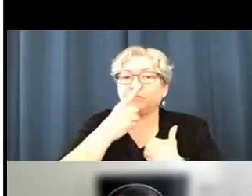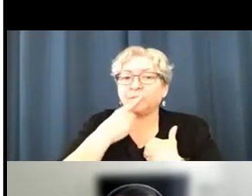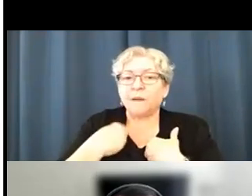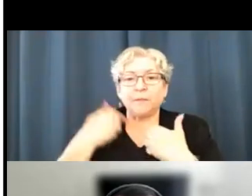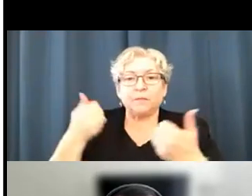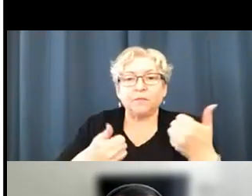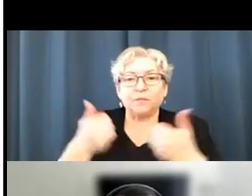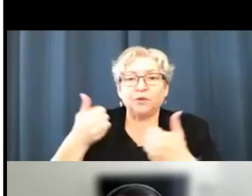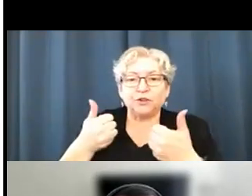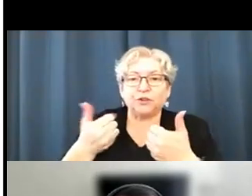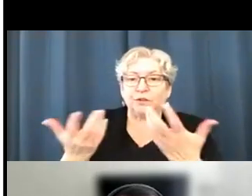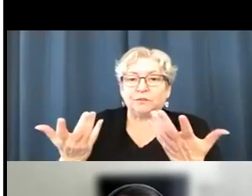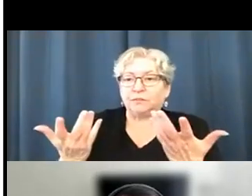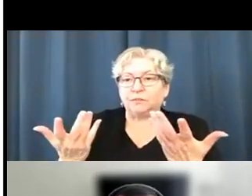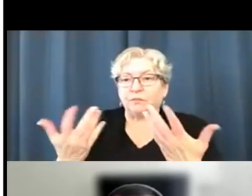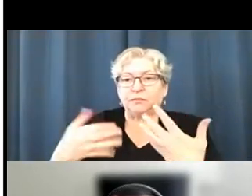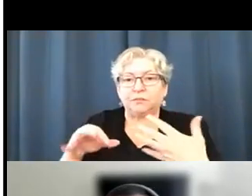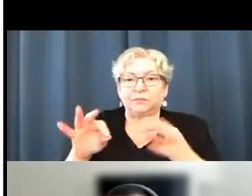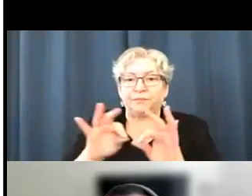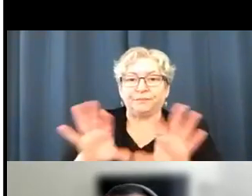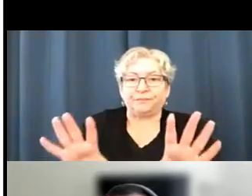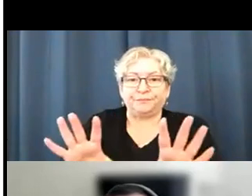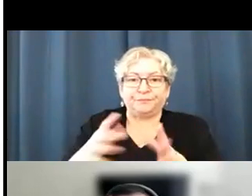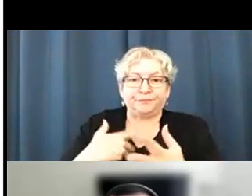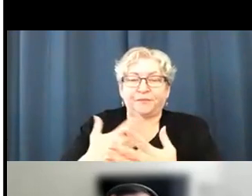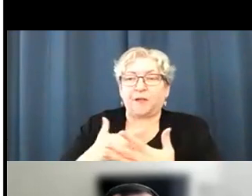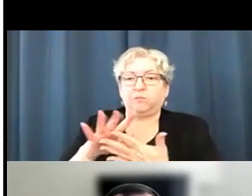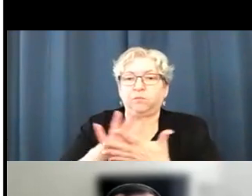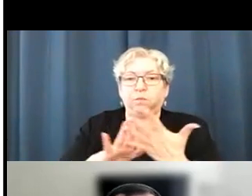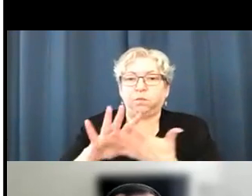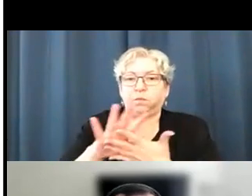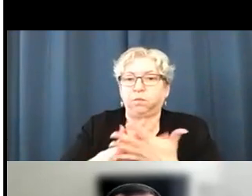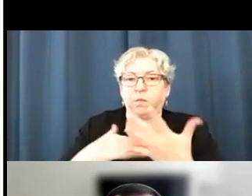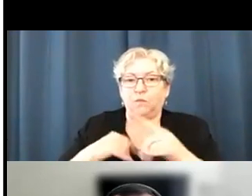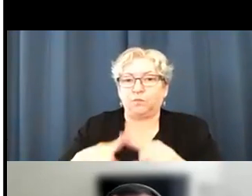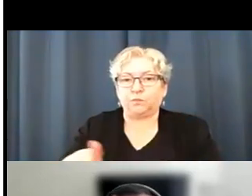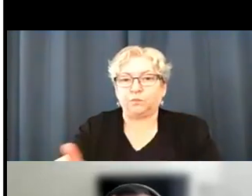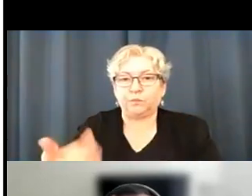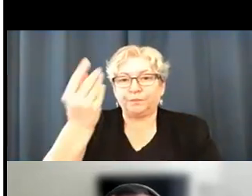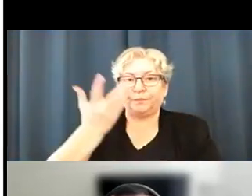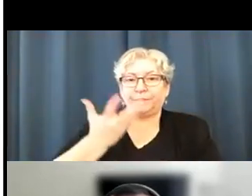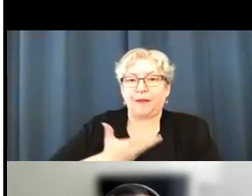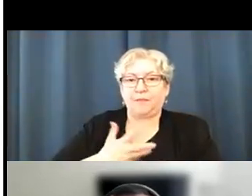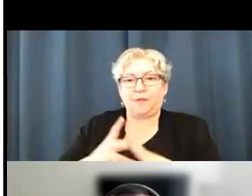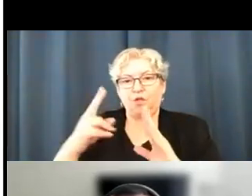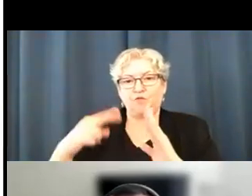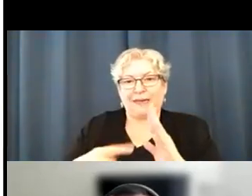then it's very ambiguous for me because I'm fully relying on the screen reader to tell me what's there.